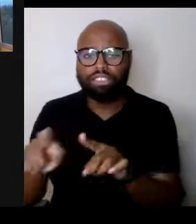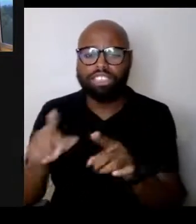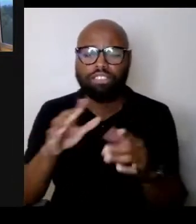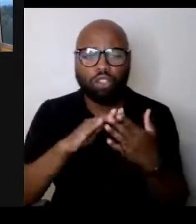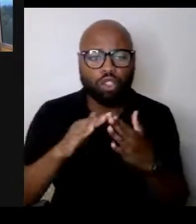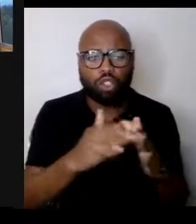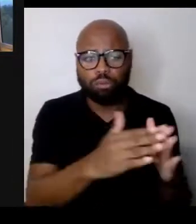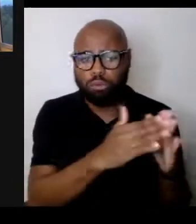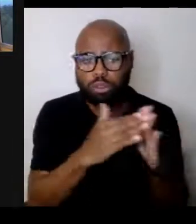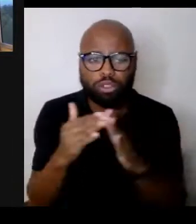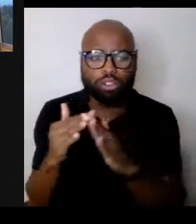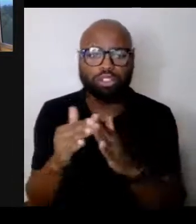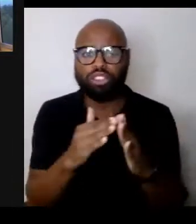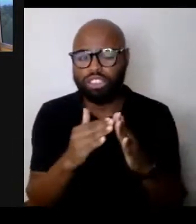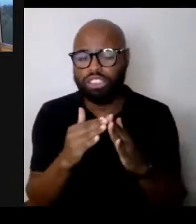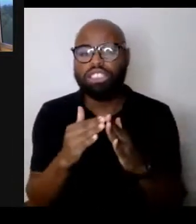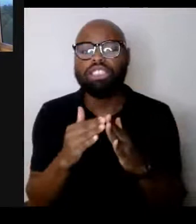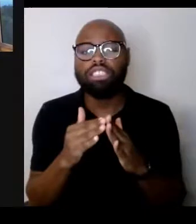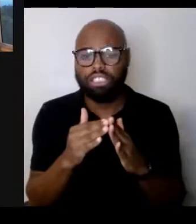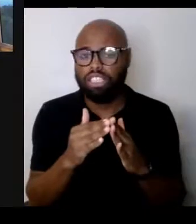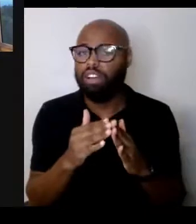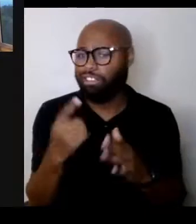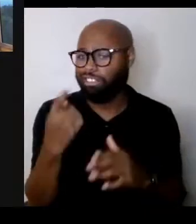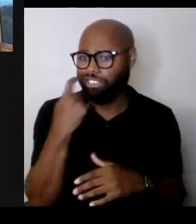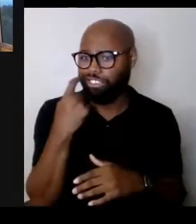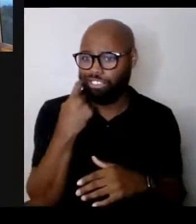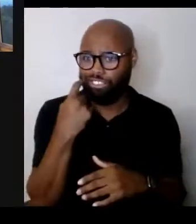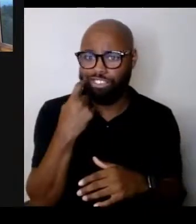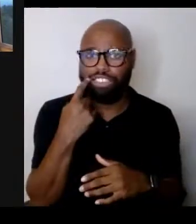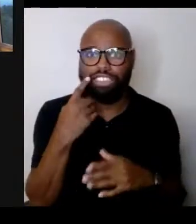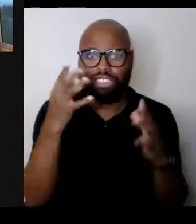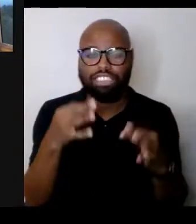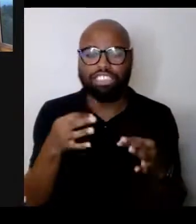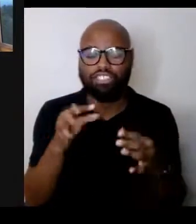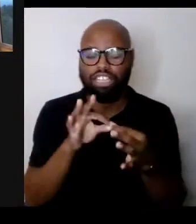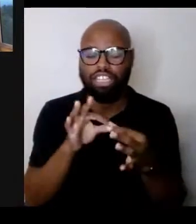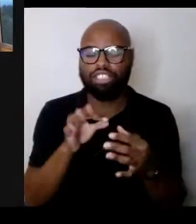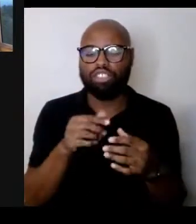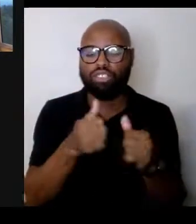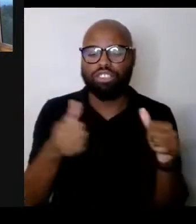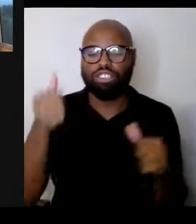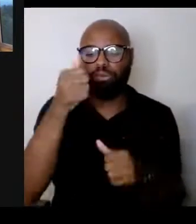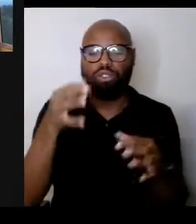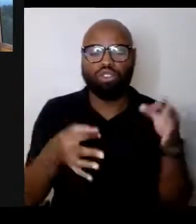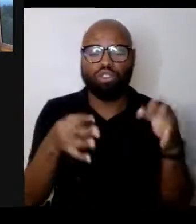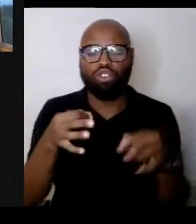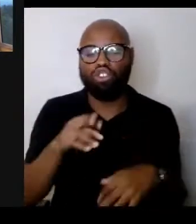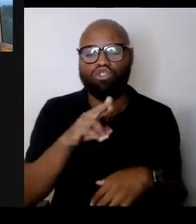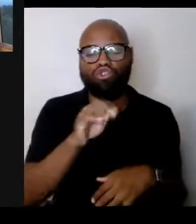with the latest decision of the Supreme court of Roe versus Wade and then we're seeing sort